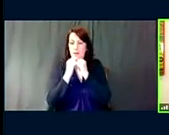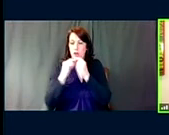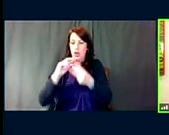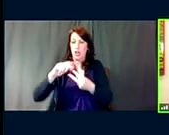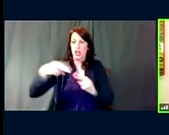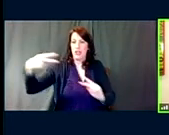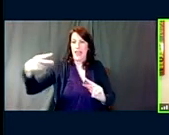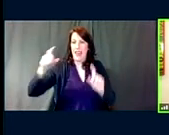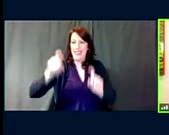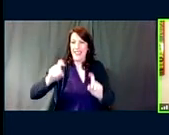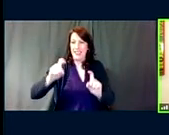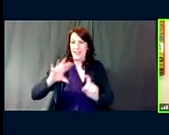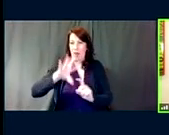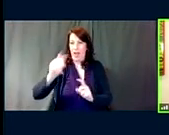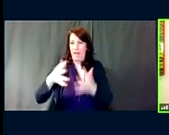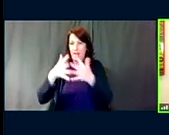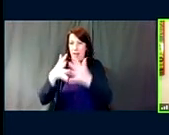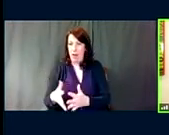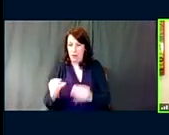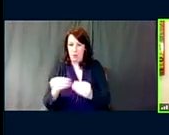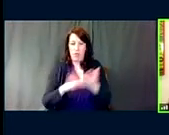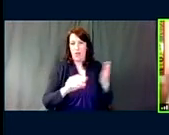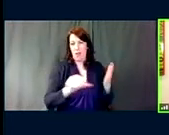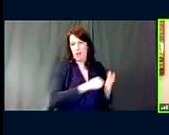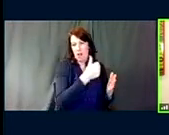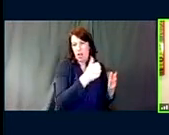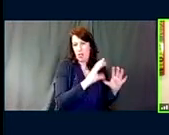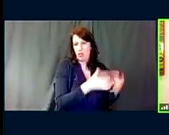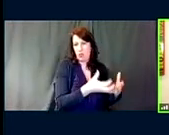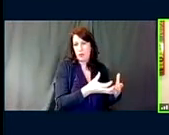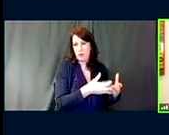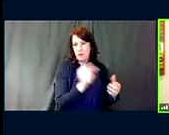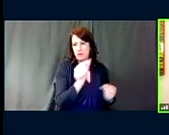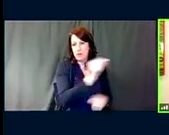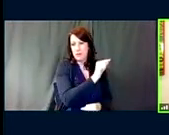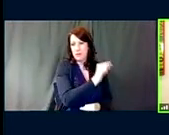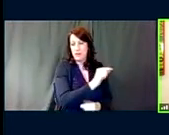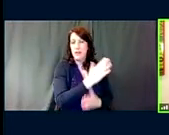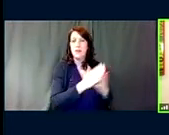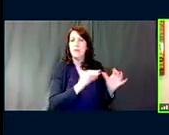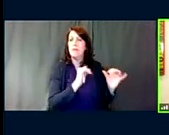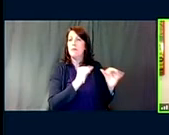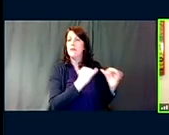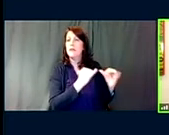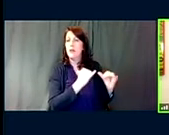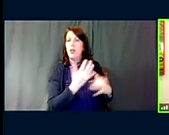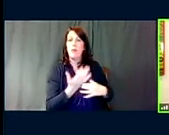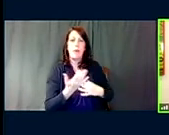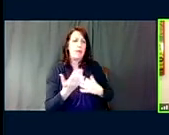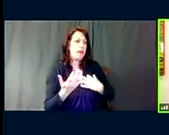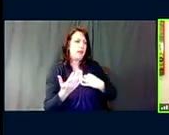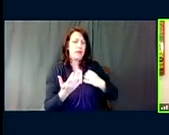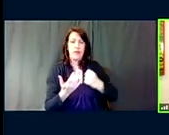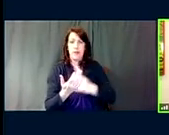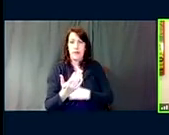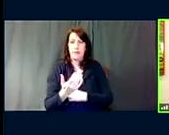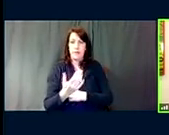IMPORTANCE AND VALUE ON GENETIC TESTING, AND OTHER GROUPS